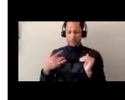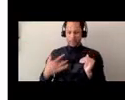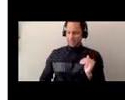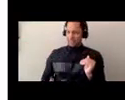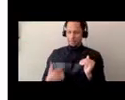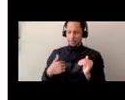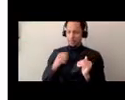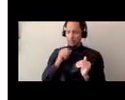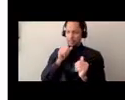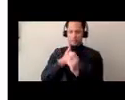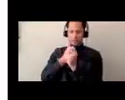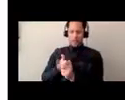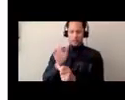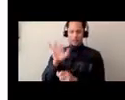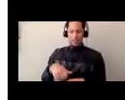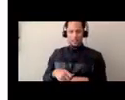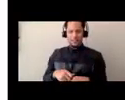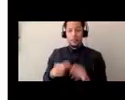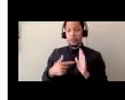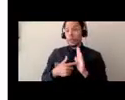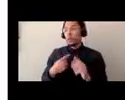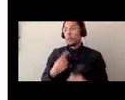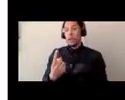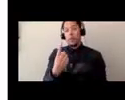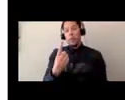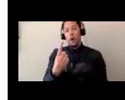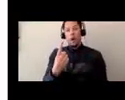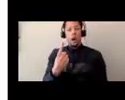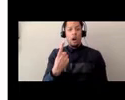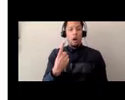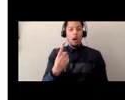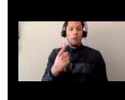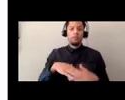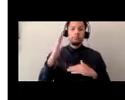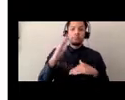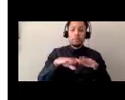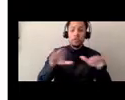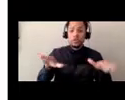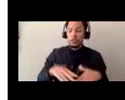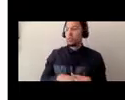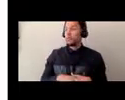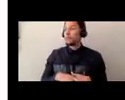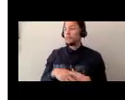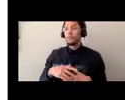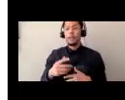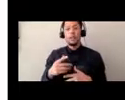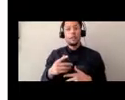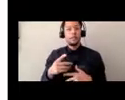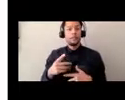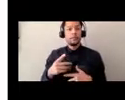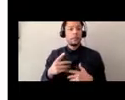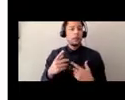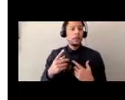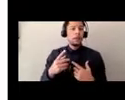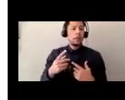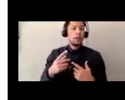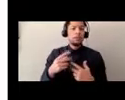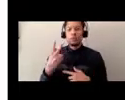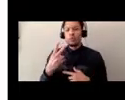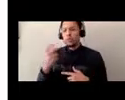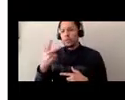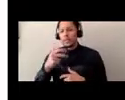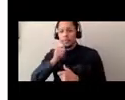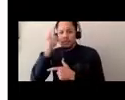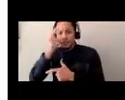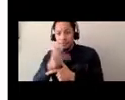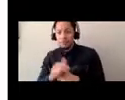If we have more than one child, if we have had siblings, if we are interacting with students